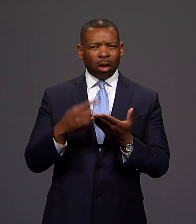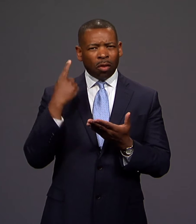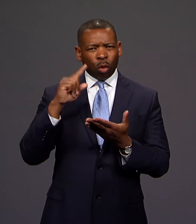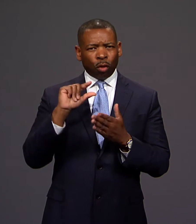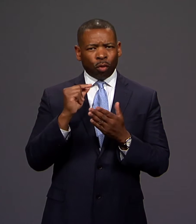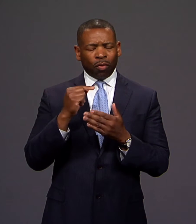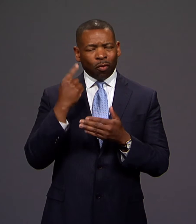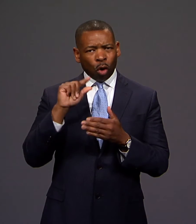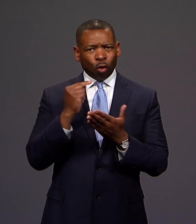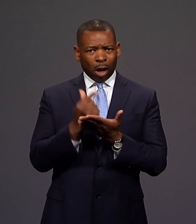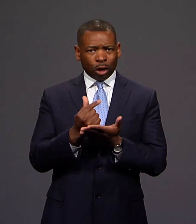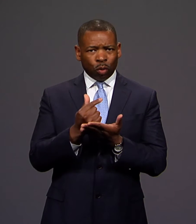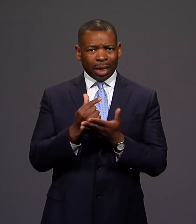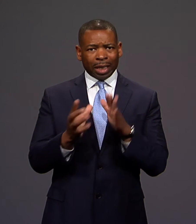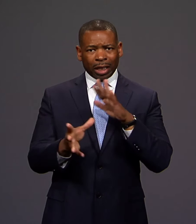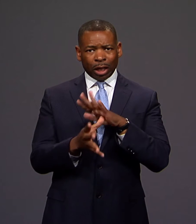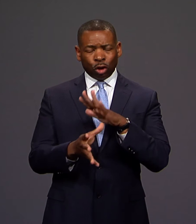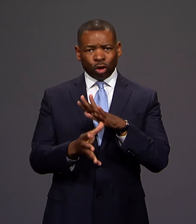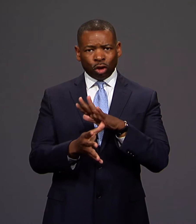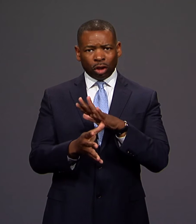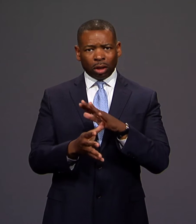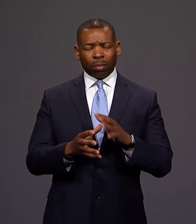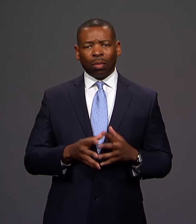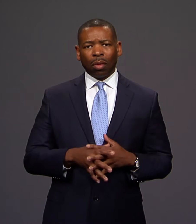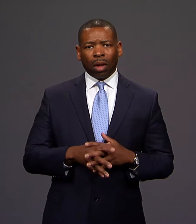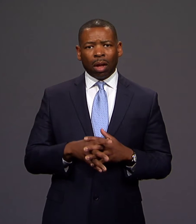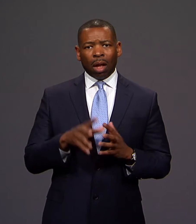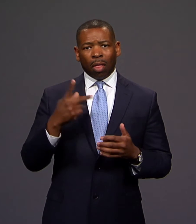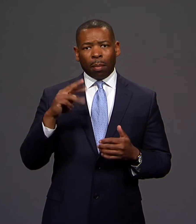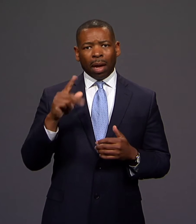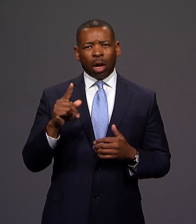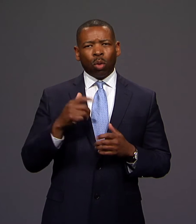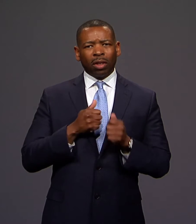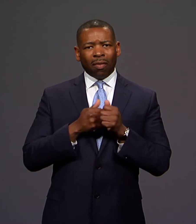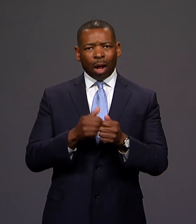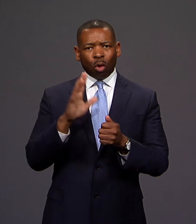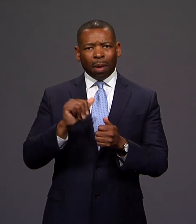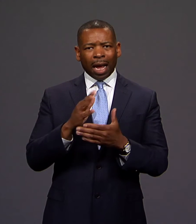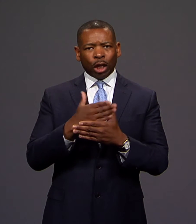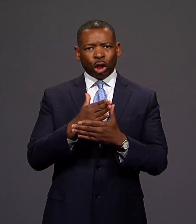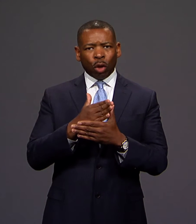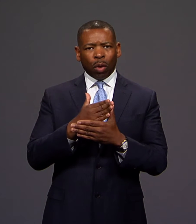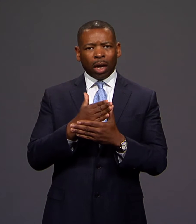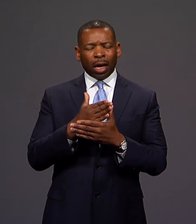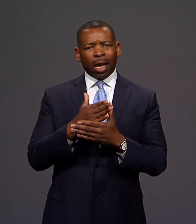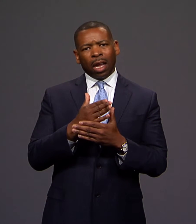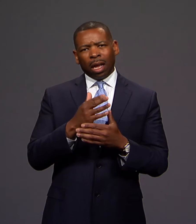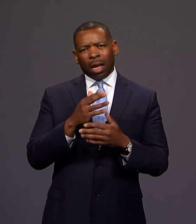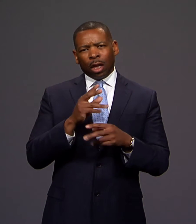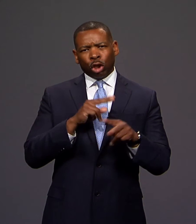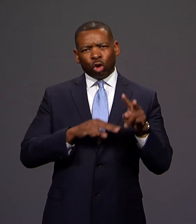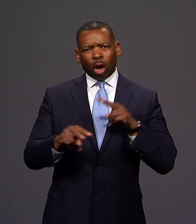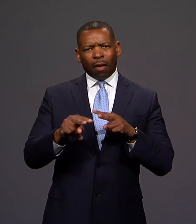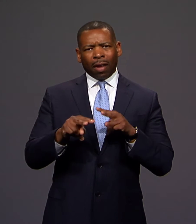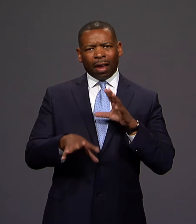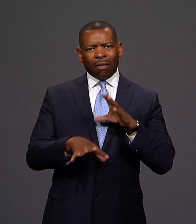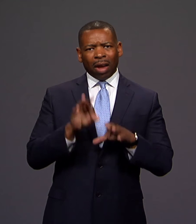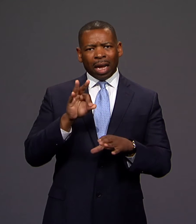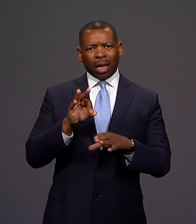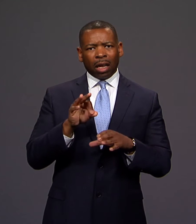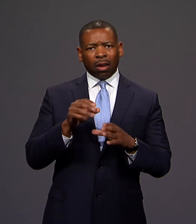with graduating seniors. The panel was followed by the sharing of survey findings from research